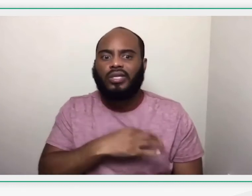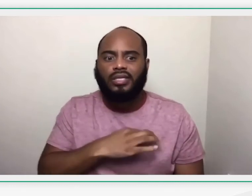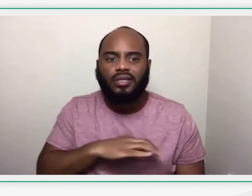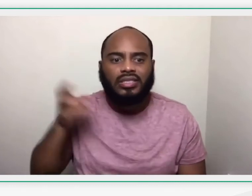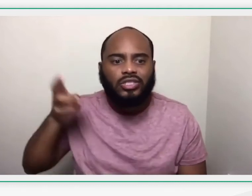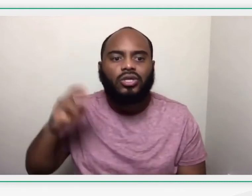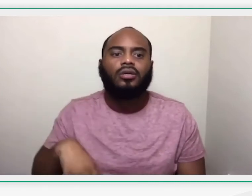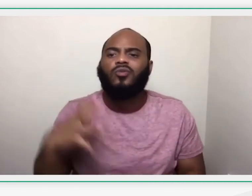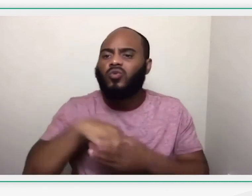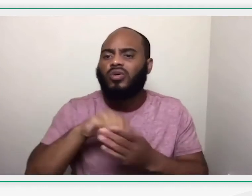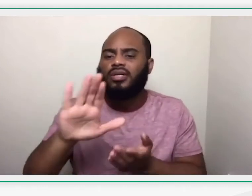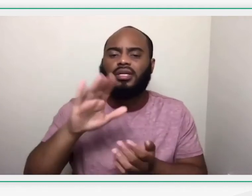The next term is credit report.